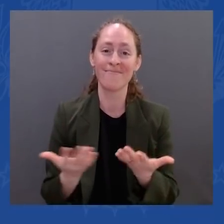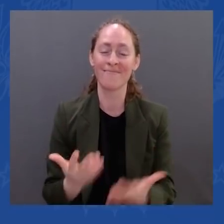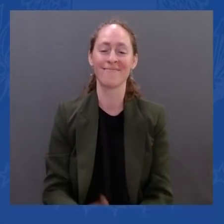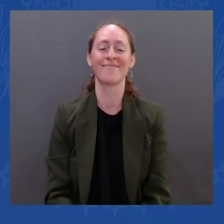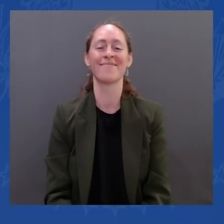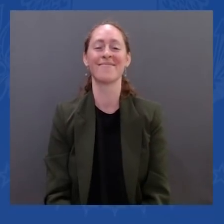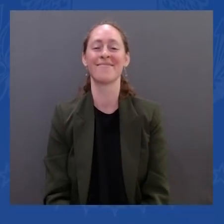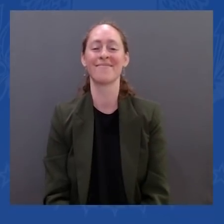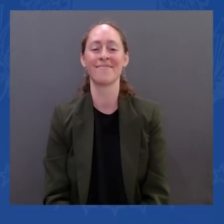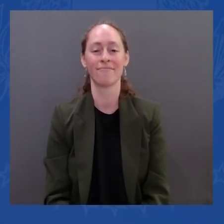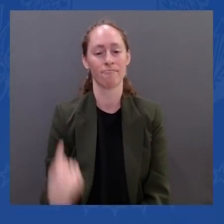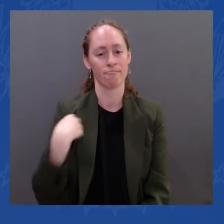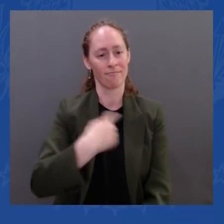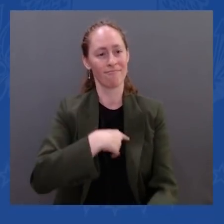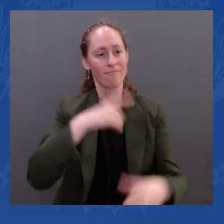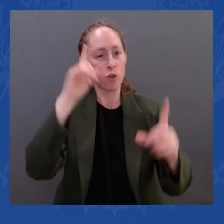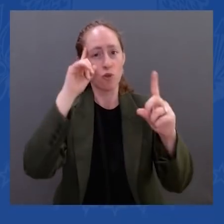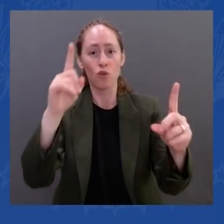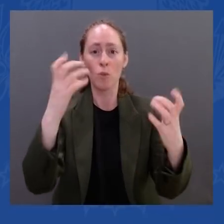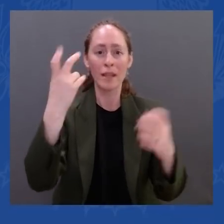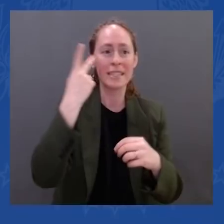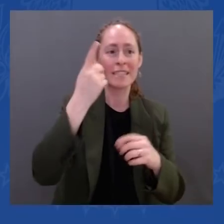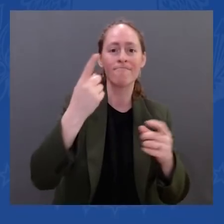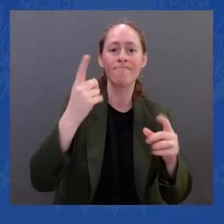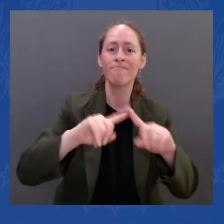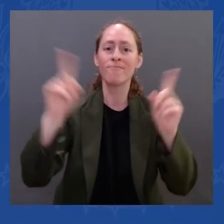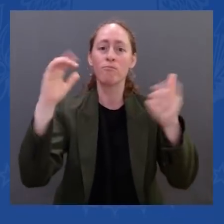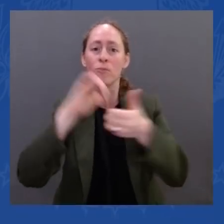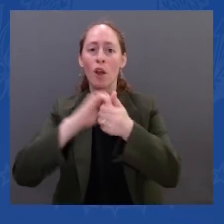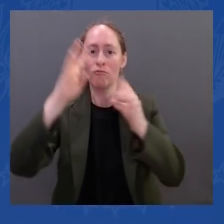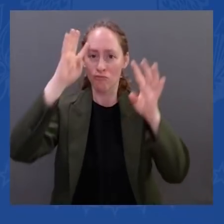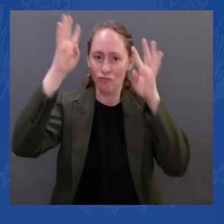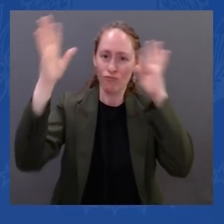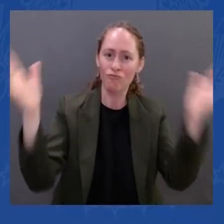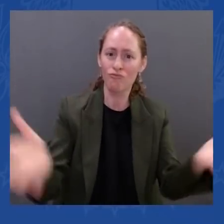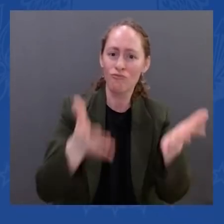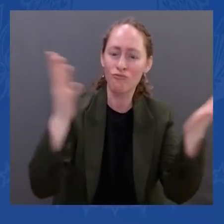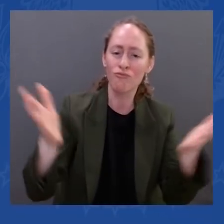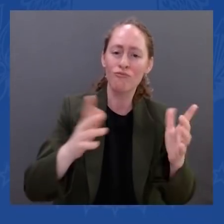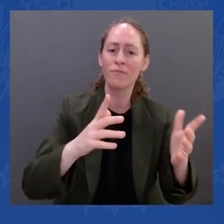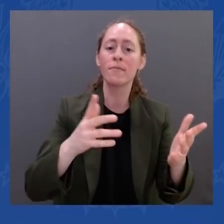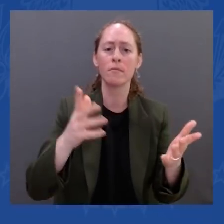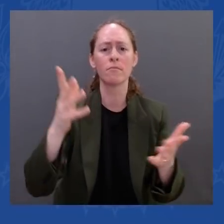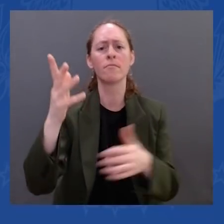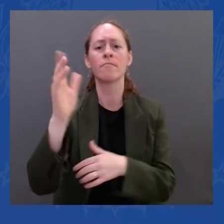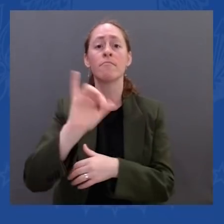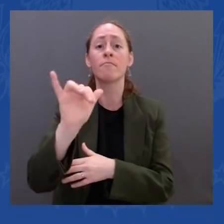Promoting a secure 5G network and improving Internet connectivity for our partners in the region.